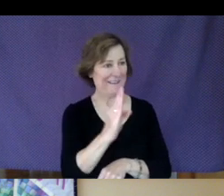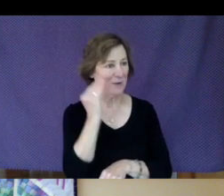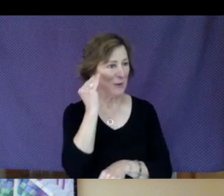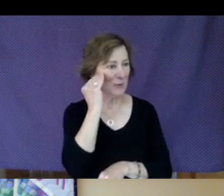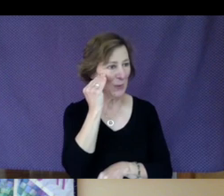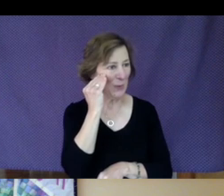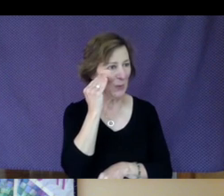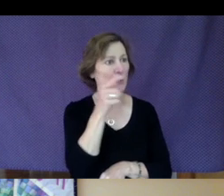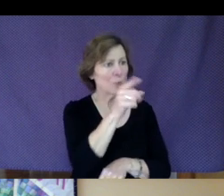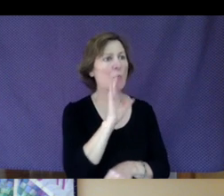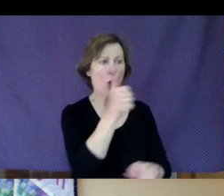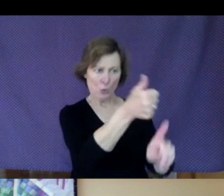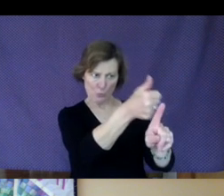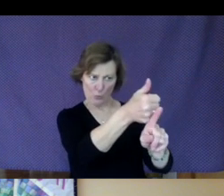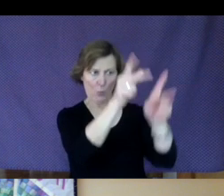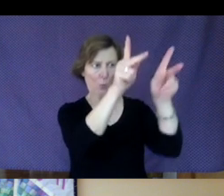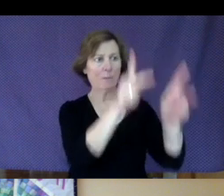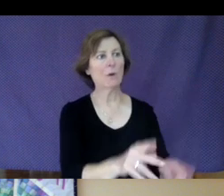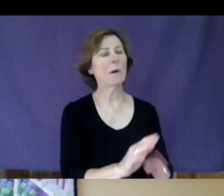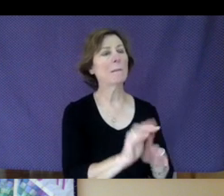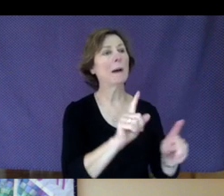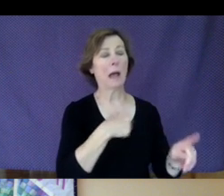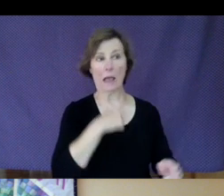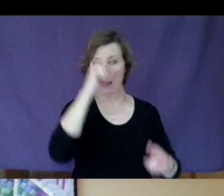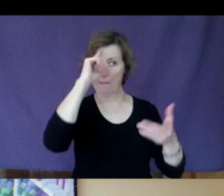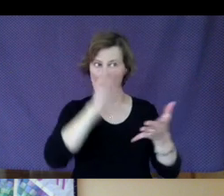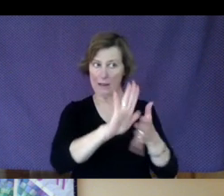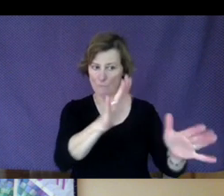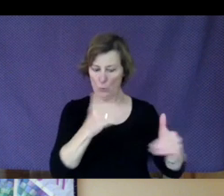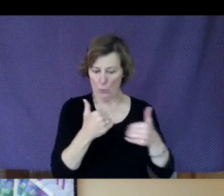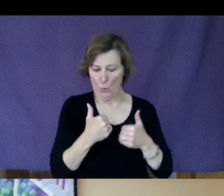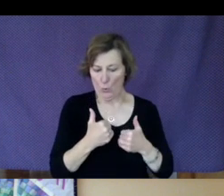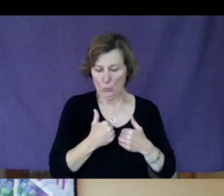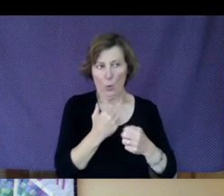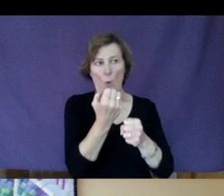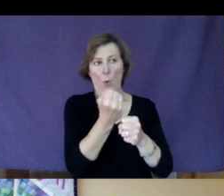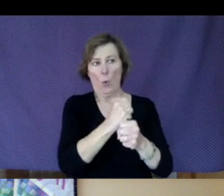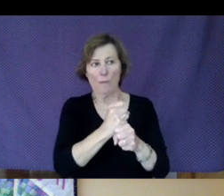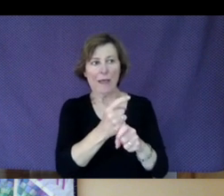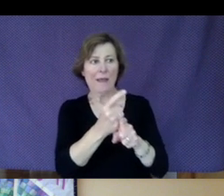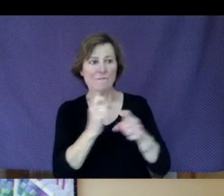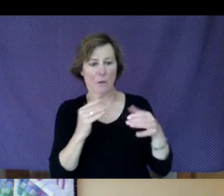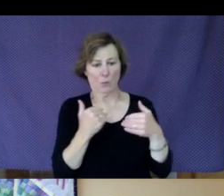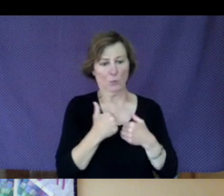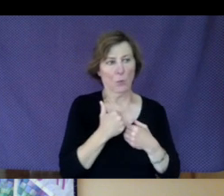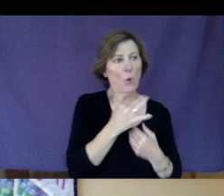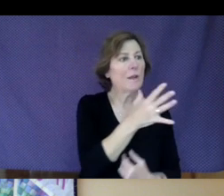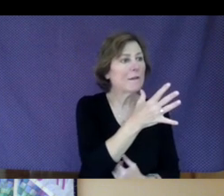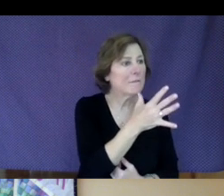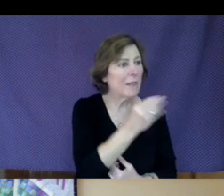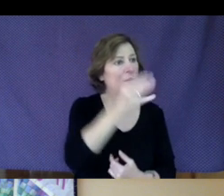Yet, I believe your soul is made from the souls of your father and mother and all those who came before them